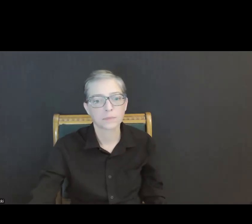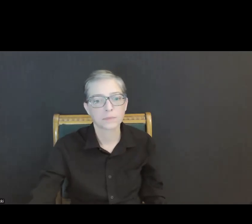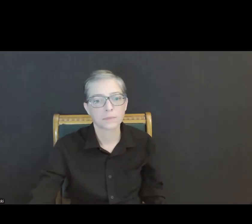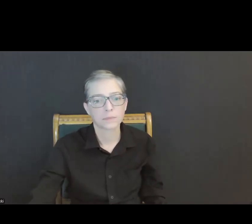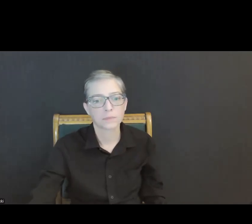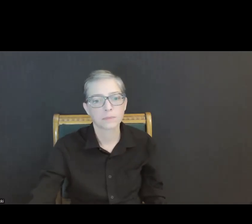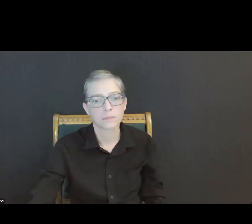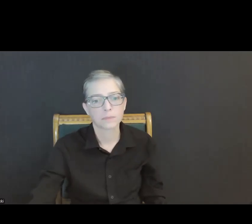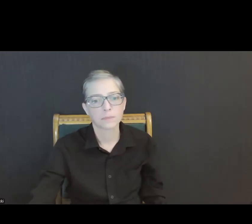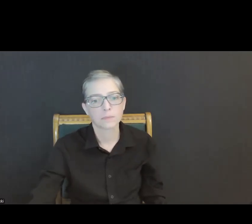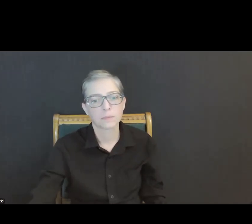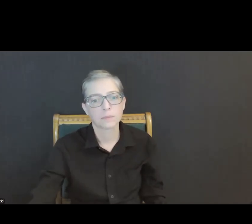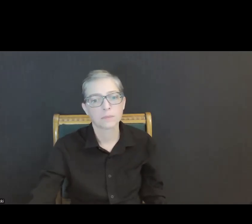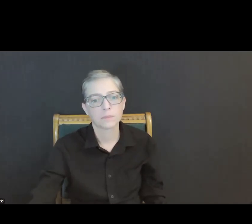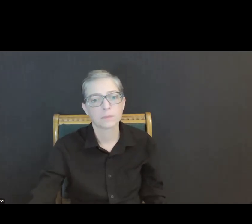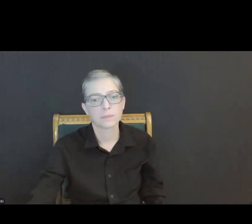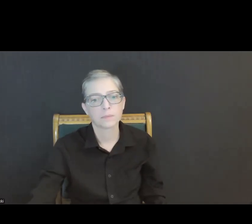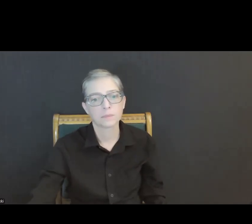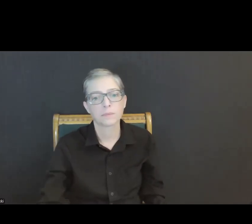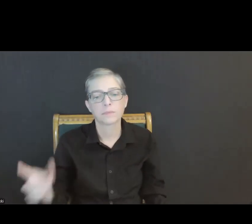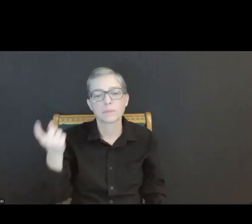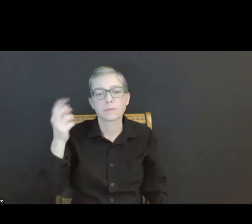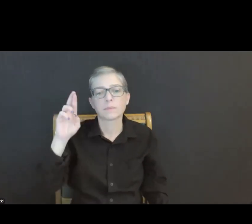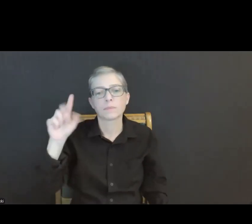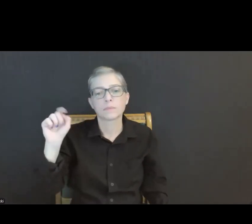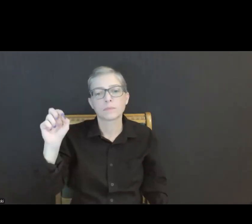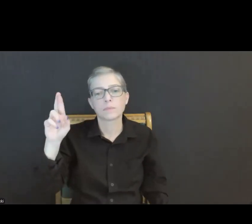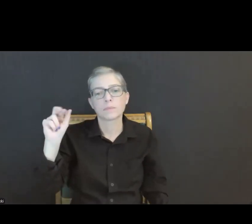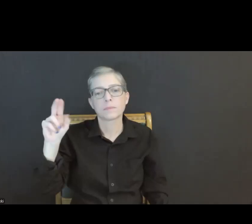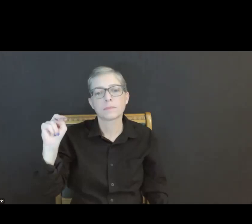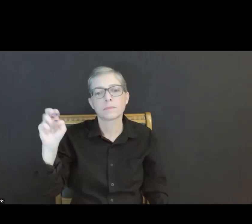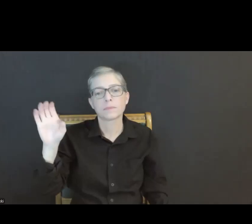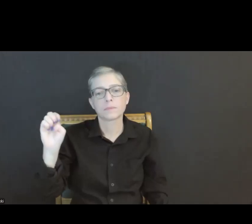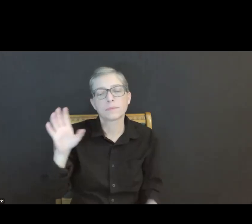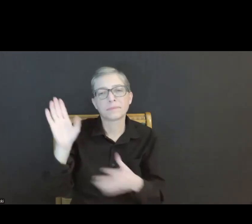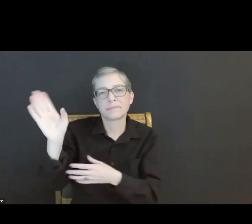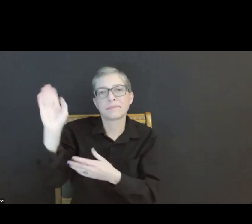was a professor of vs at Cuca college and in this um seminar that we were having she had